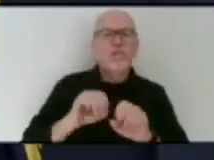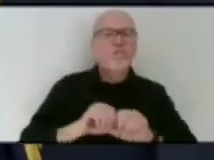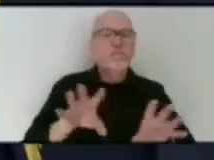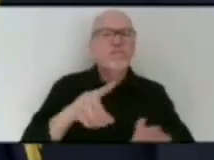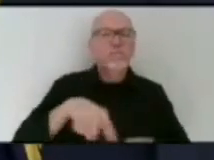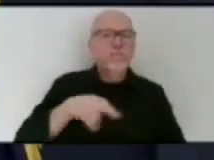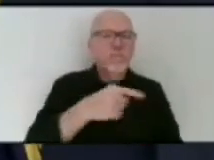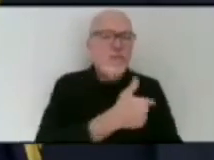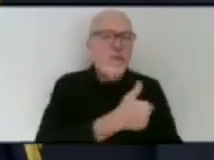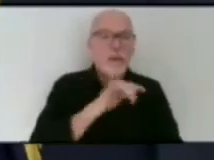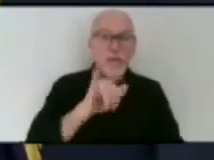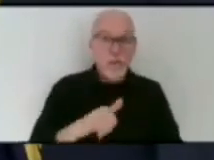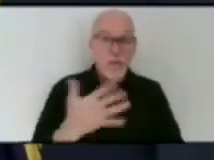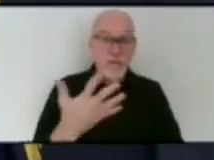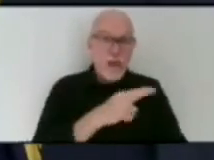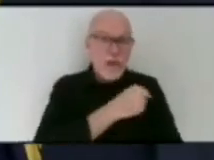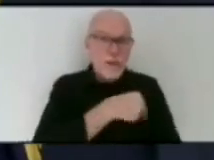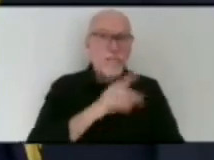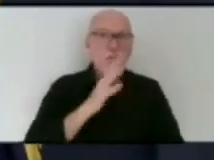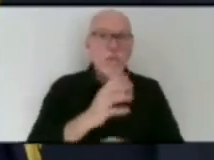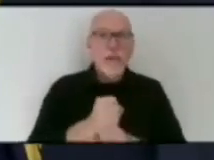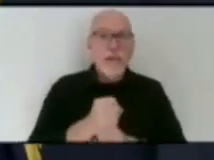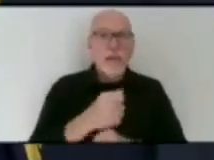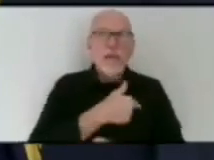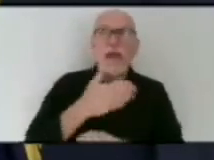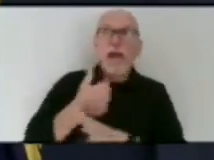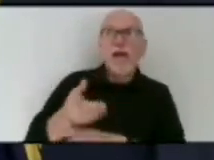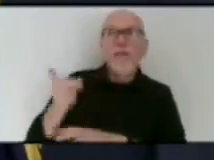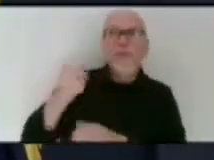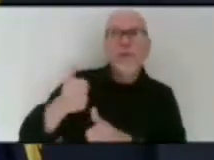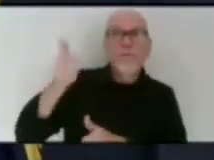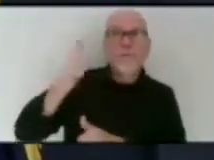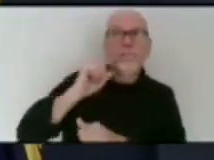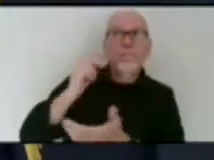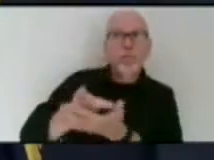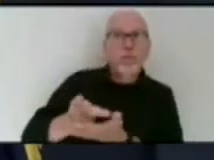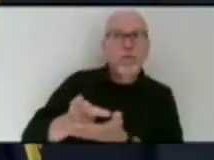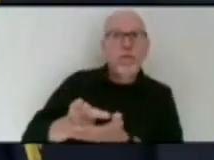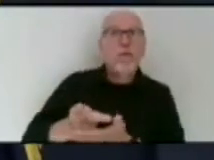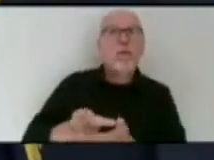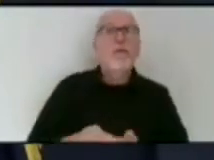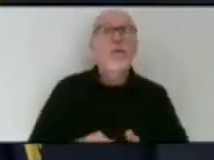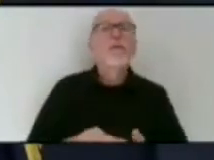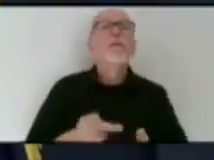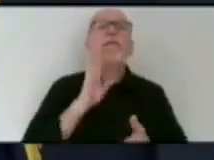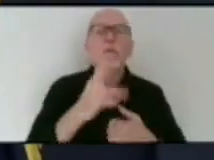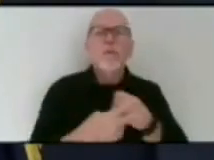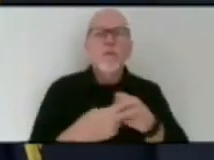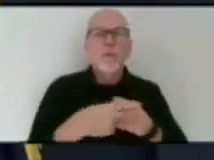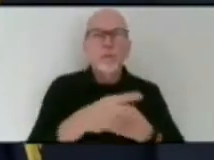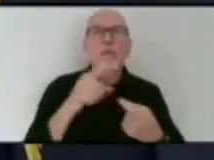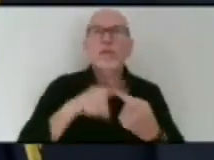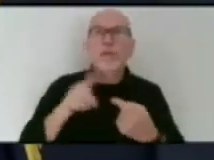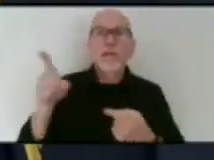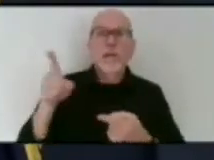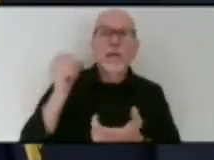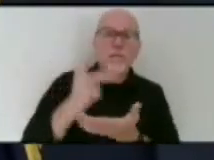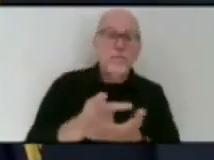sites will receive the vaccine after the EU approval and will be stored there until we have the A. C. I P recommendation. Those sites are